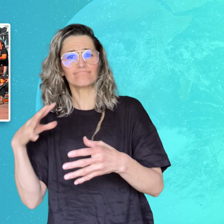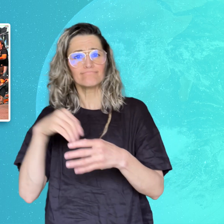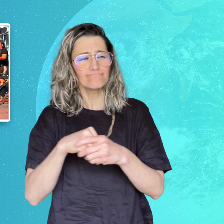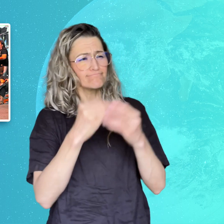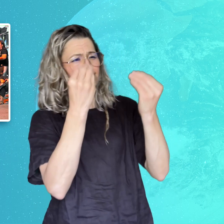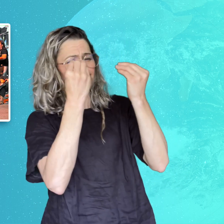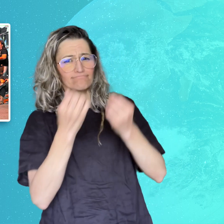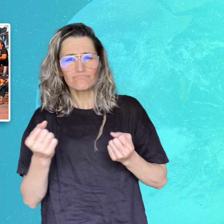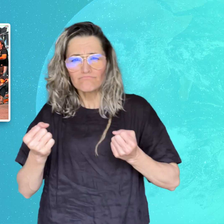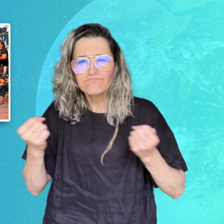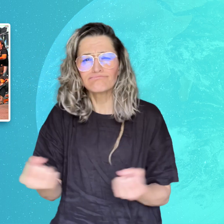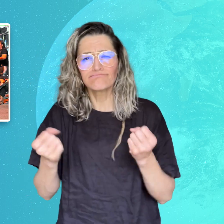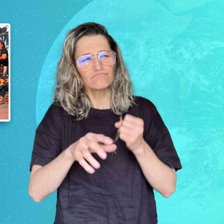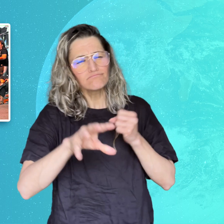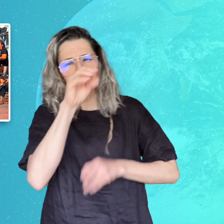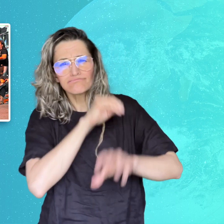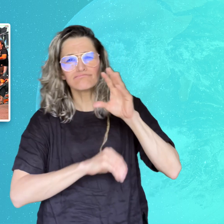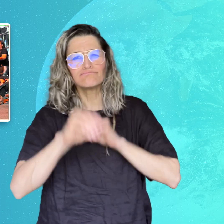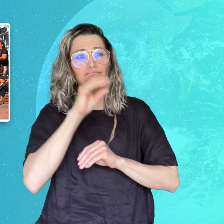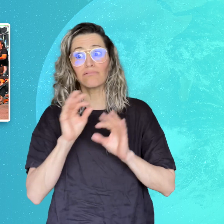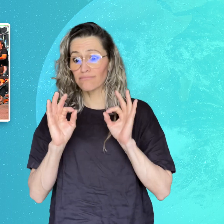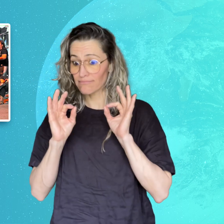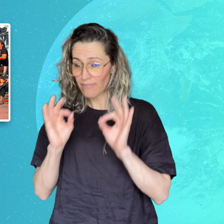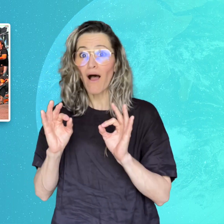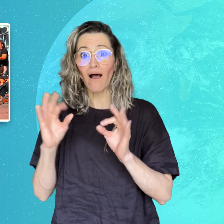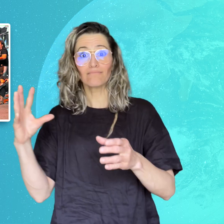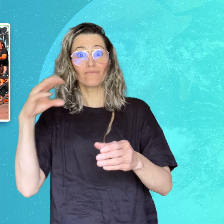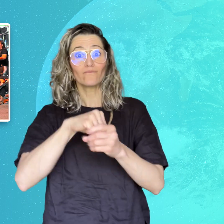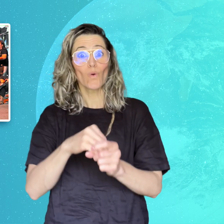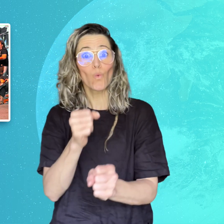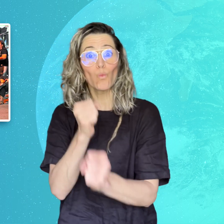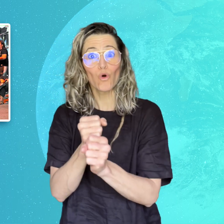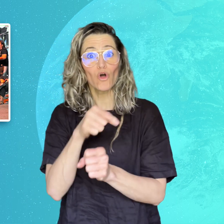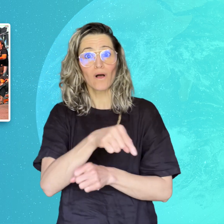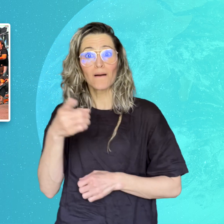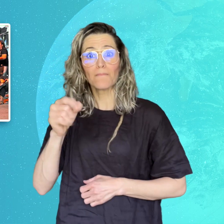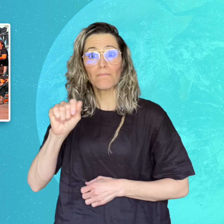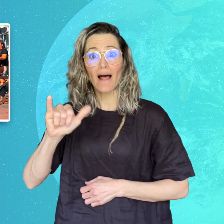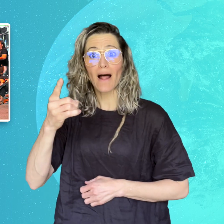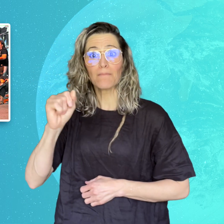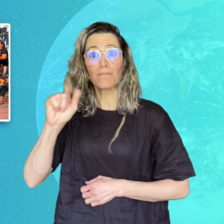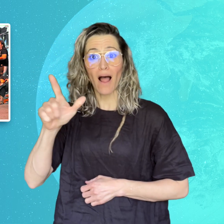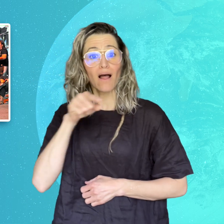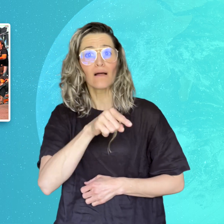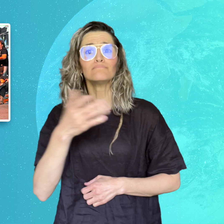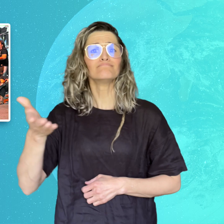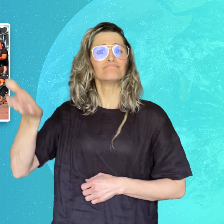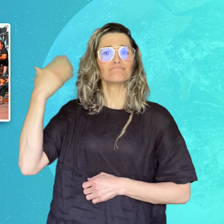the training and began working at PayPal in October 2021.